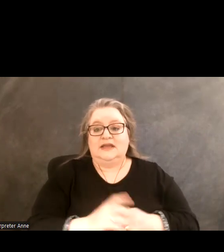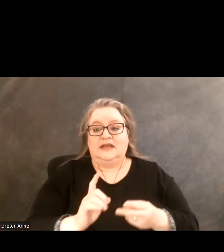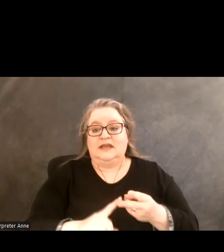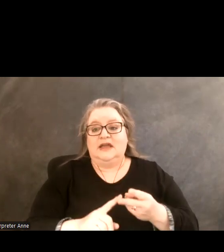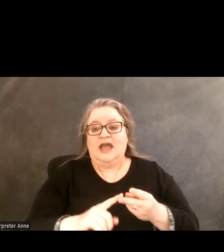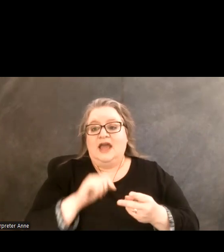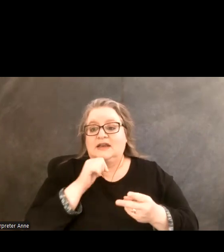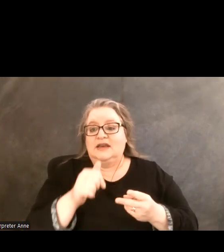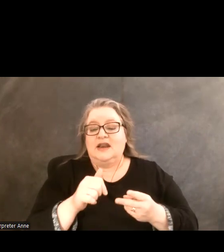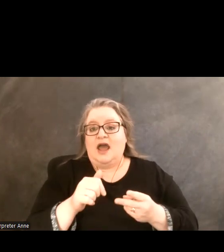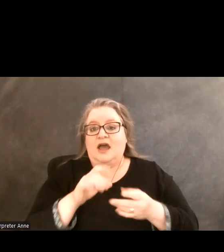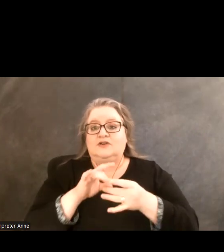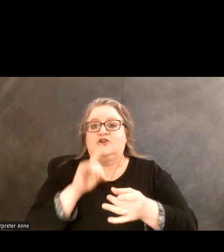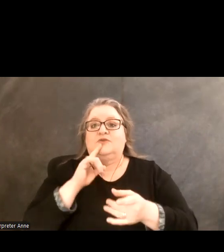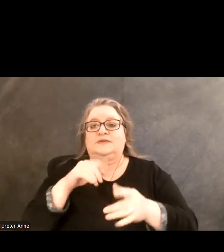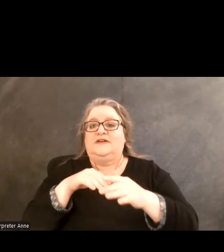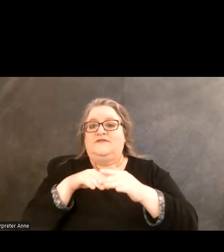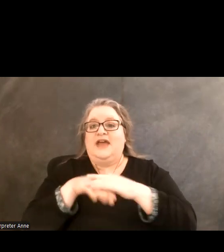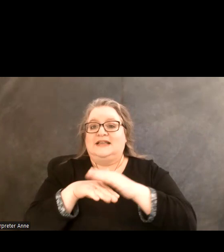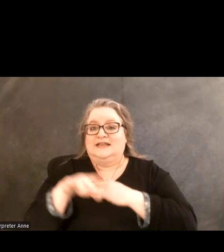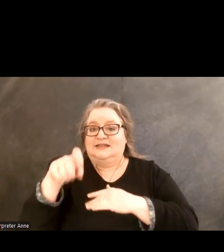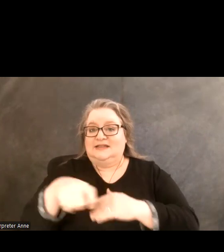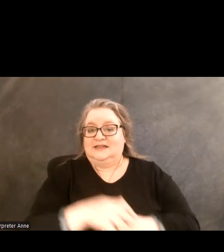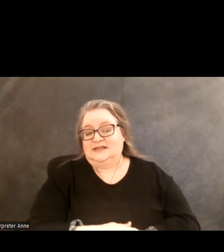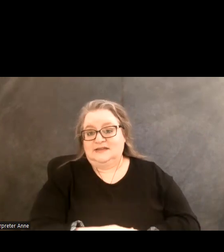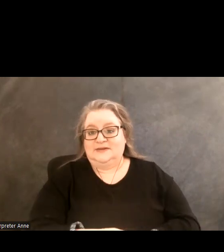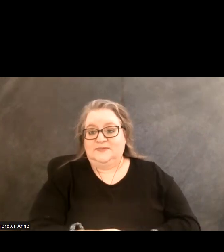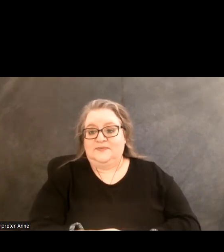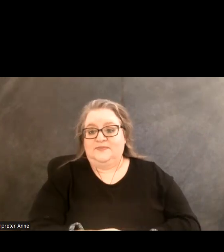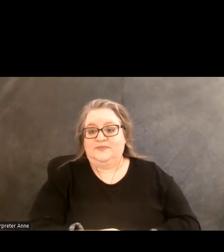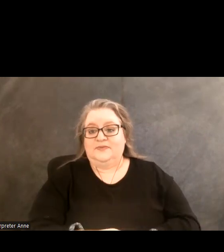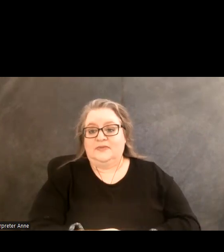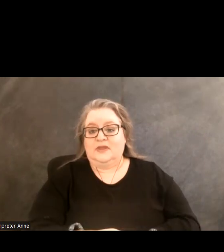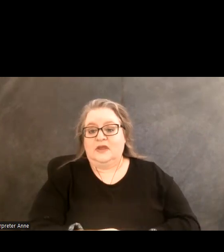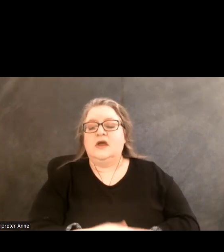far as access needs. So while I was coming up with a